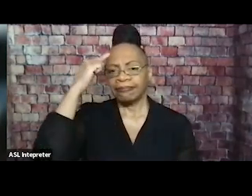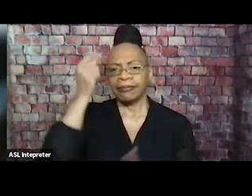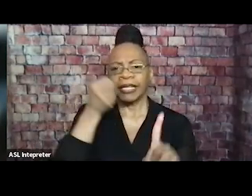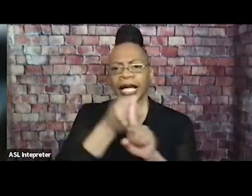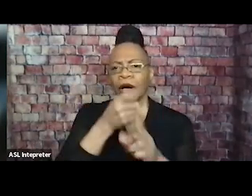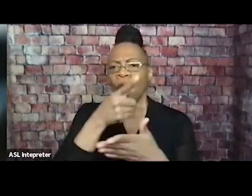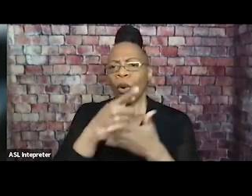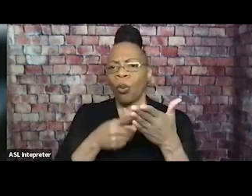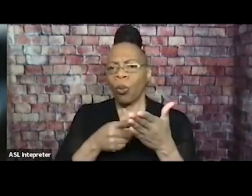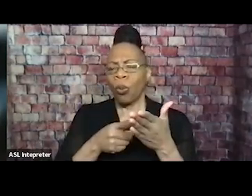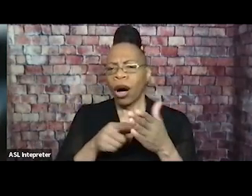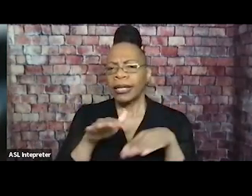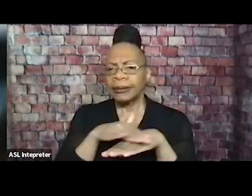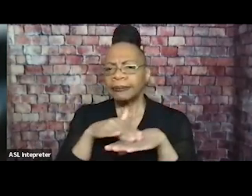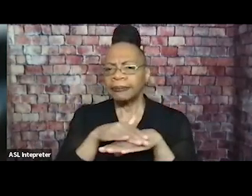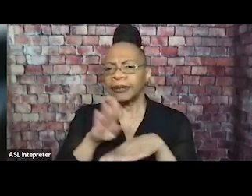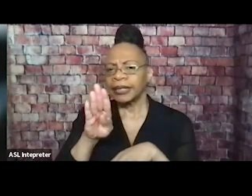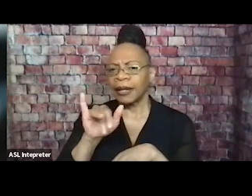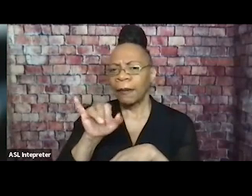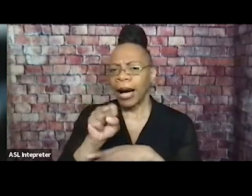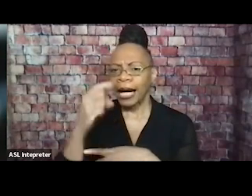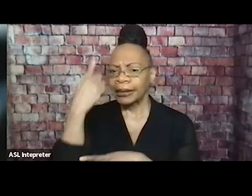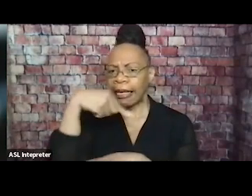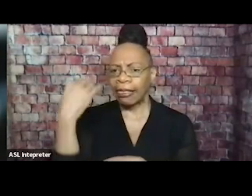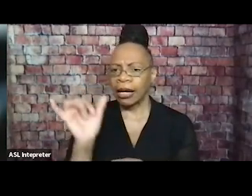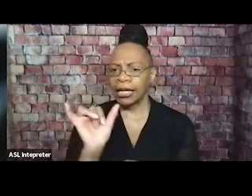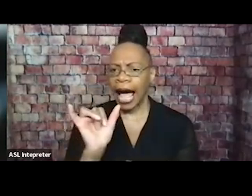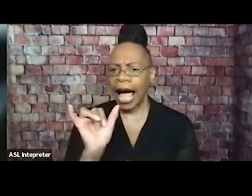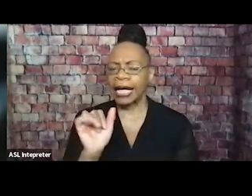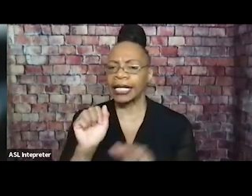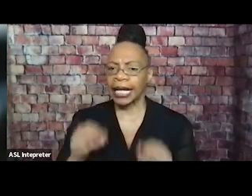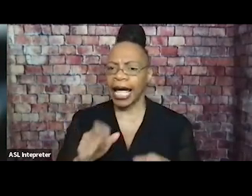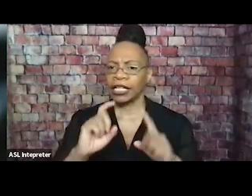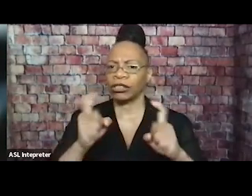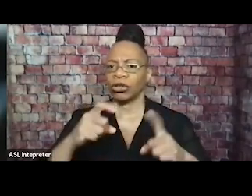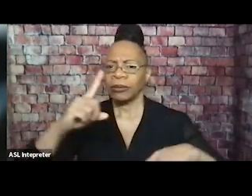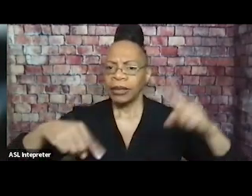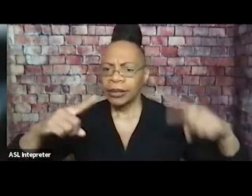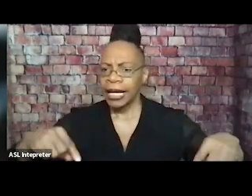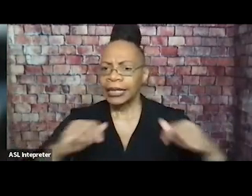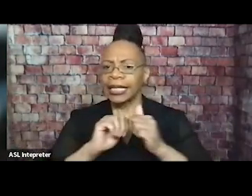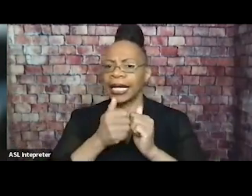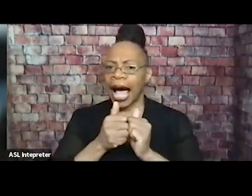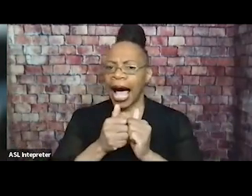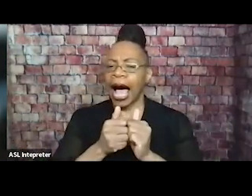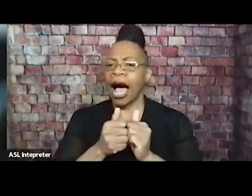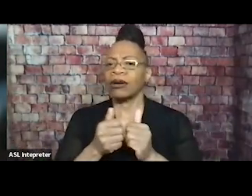and how it can contribute to the disparities. And not only how SOAR services are delivered, but how we write our MSRs.